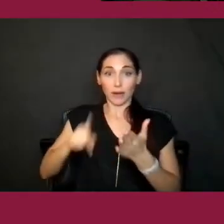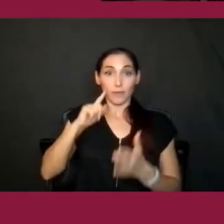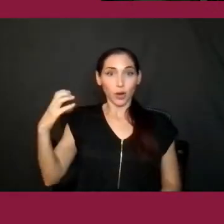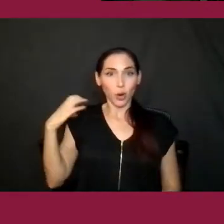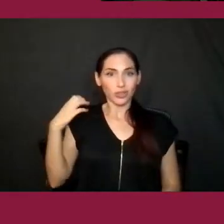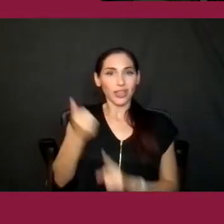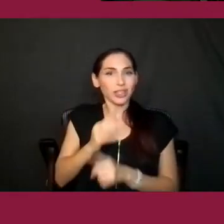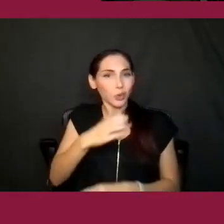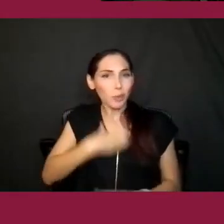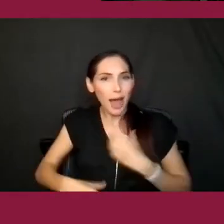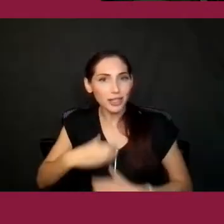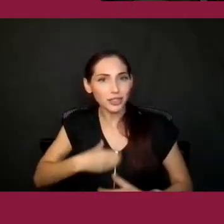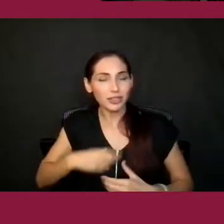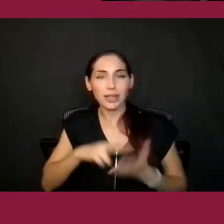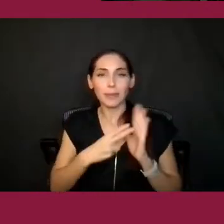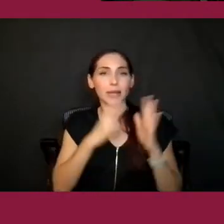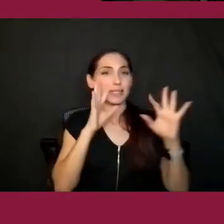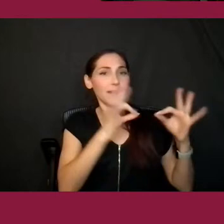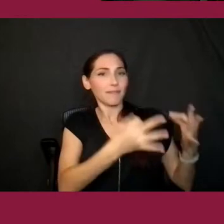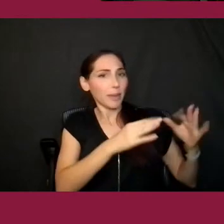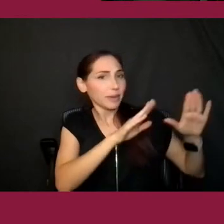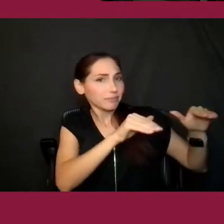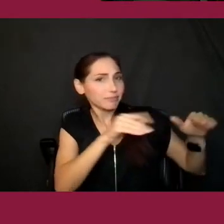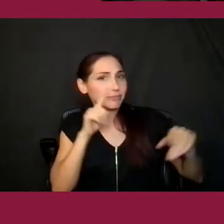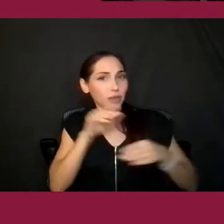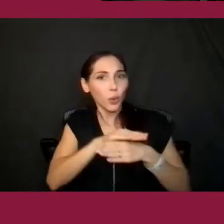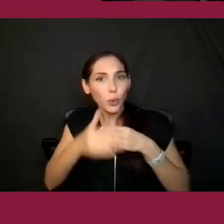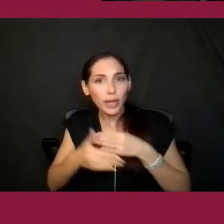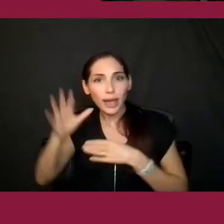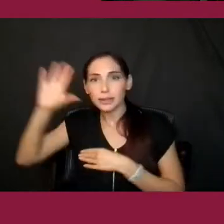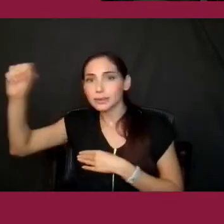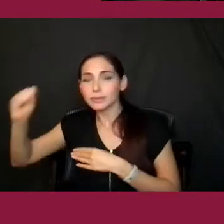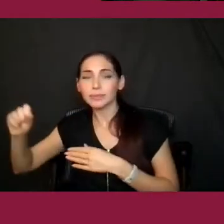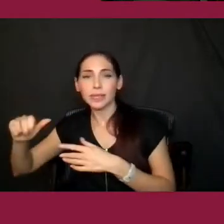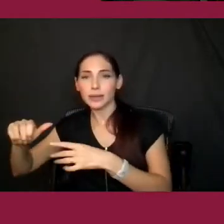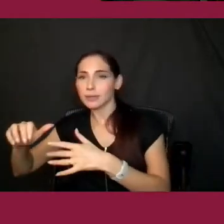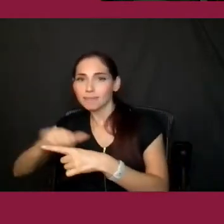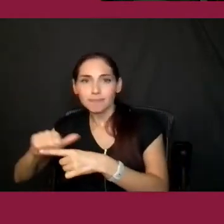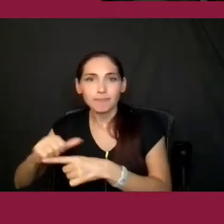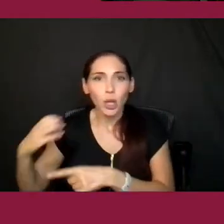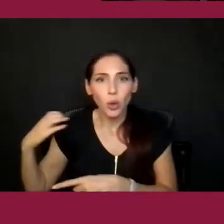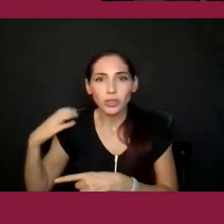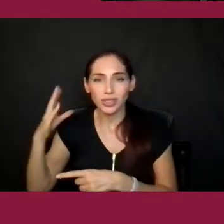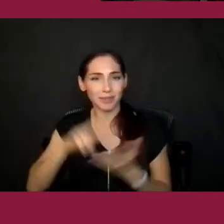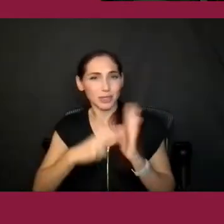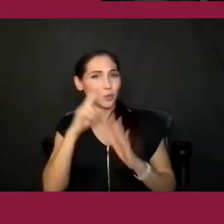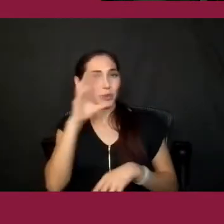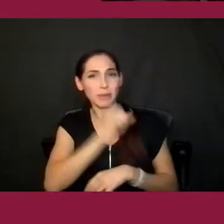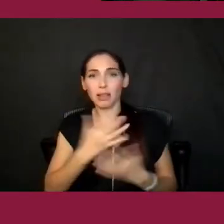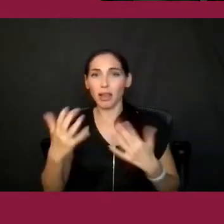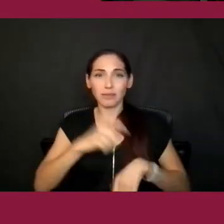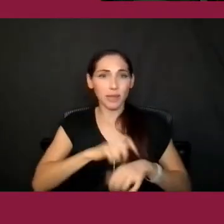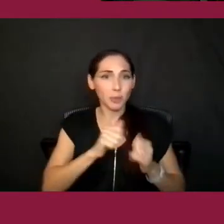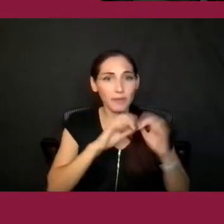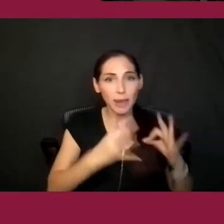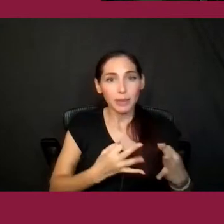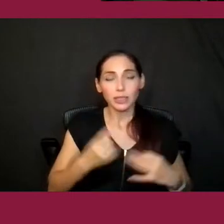You're going to be away from your family on weekends. You're going to miss a lot of family time. These men and women are incredible faculty members.